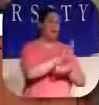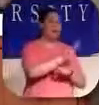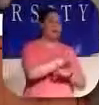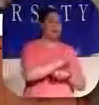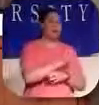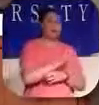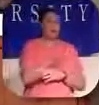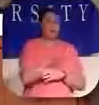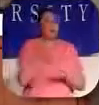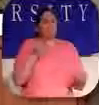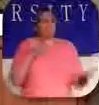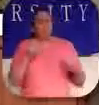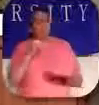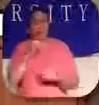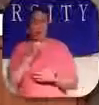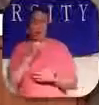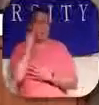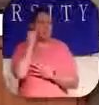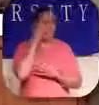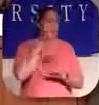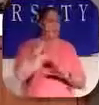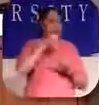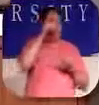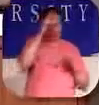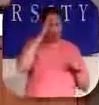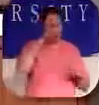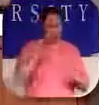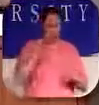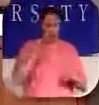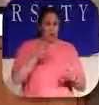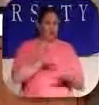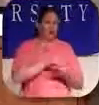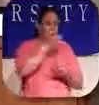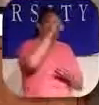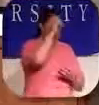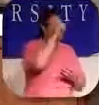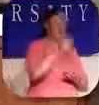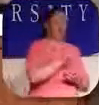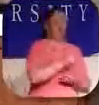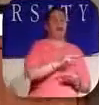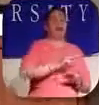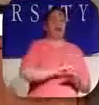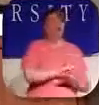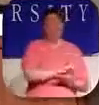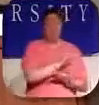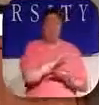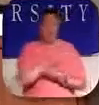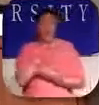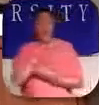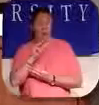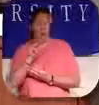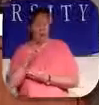If I'm a student, living at the University of Minnesota, or living here at Creighton University might I need that?